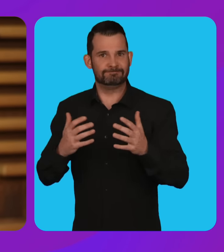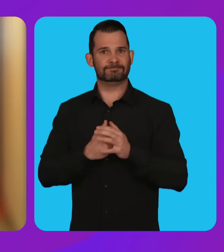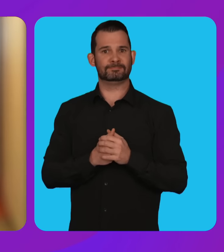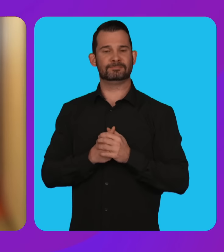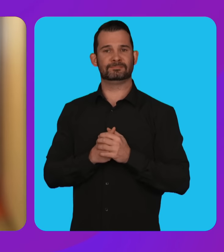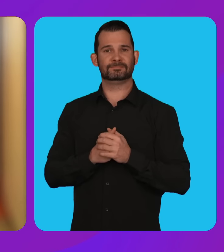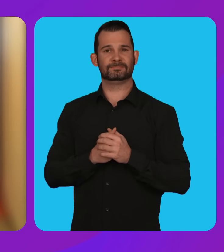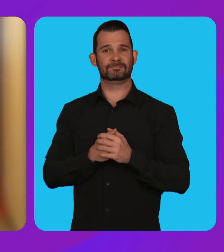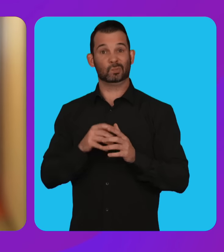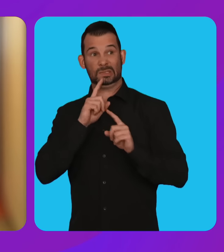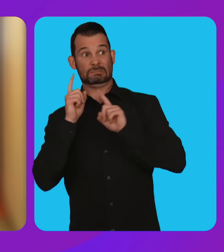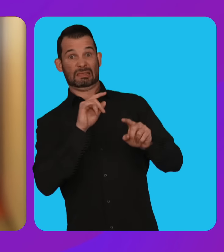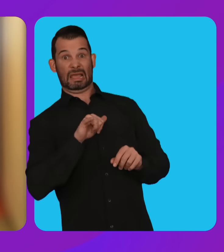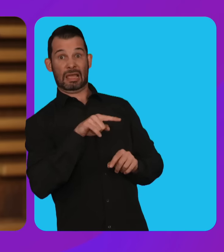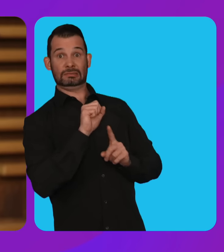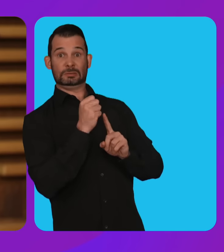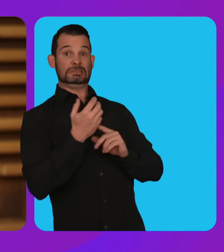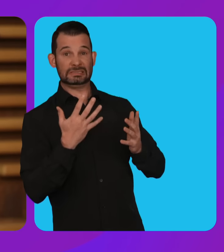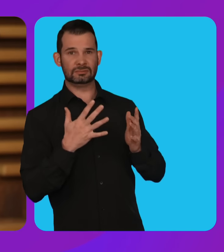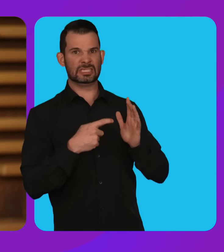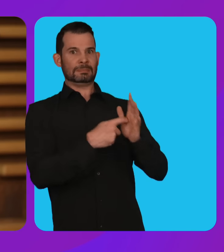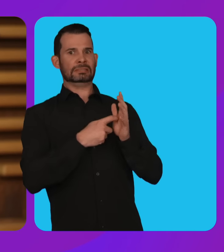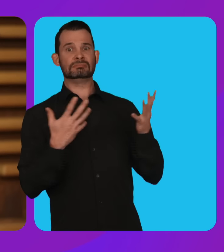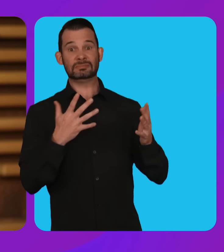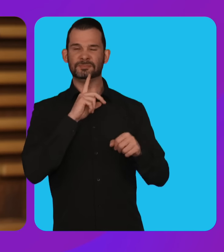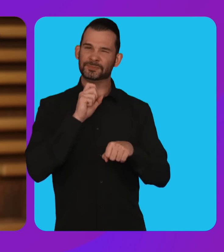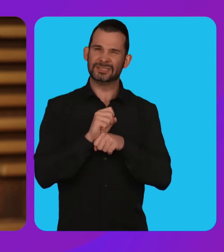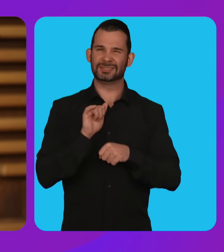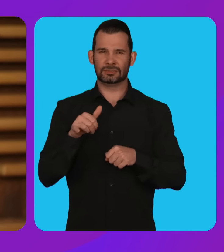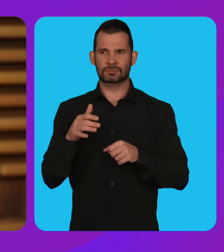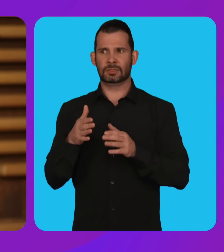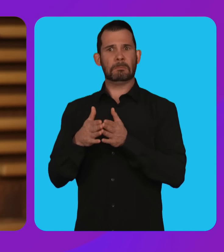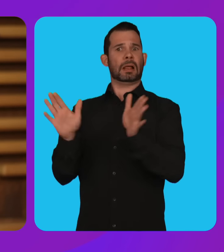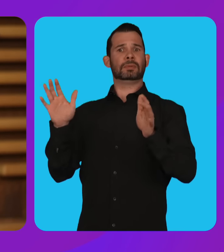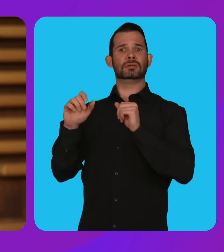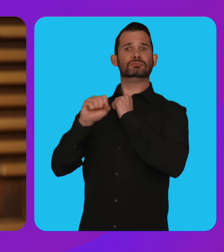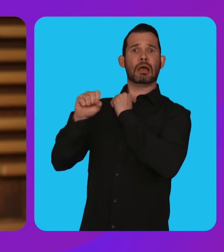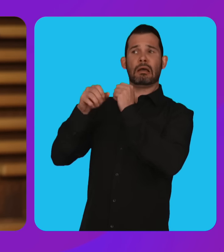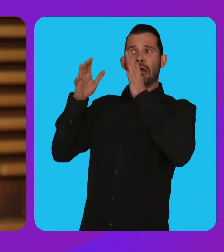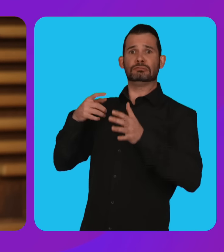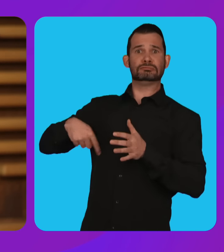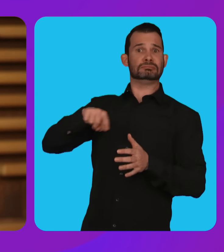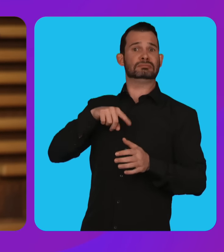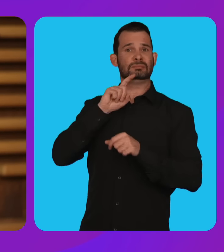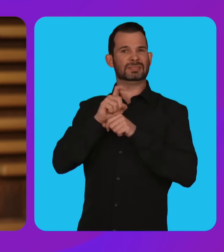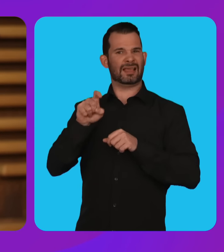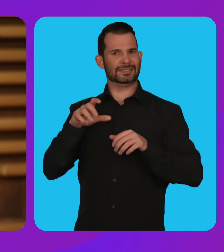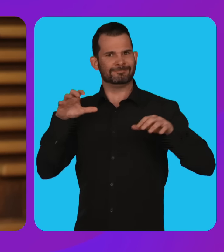Responding to this, demands that public broadcasters do more, in my opinion.